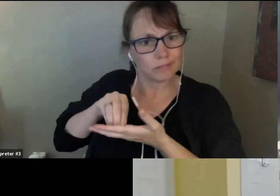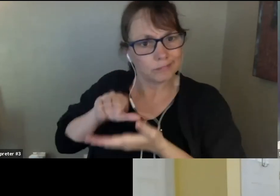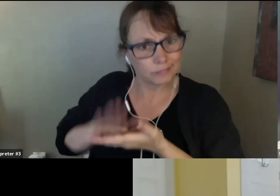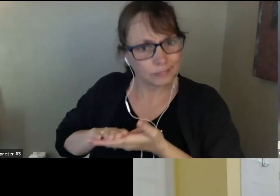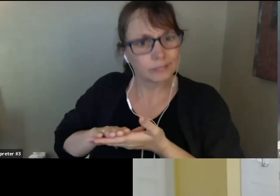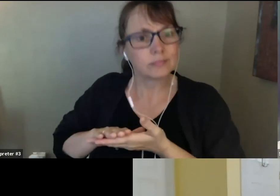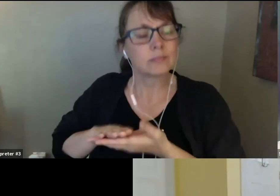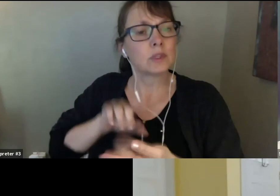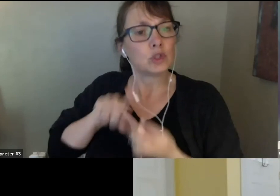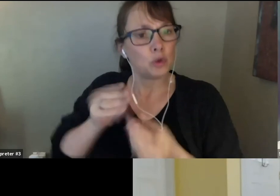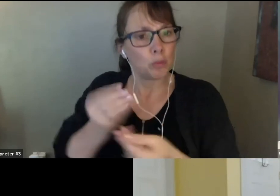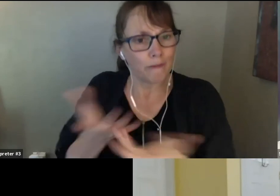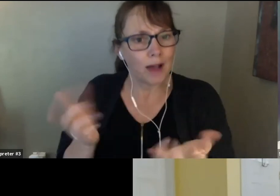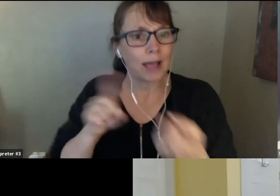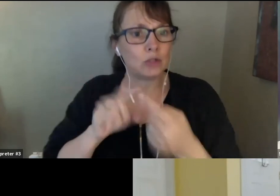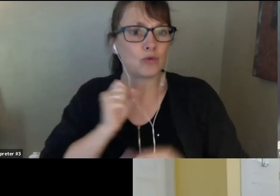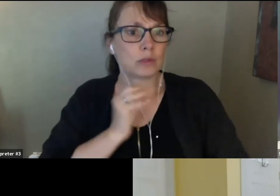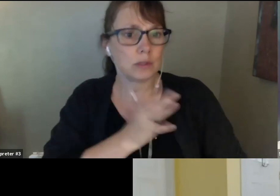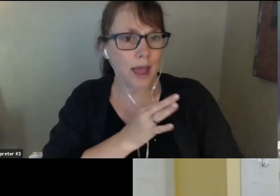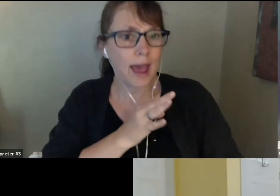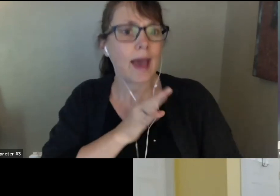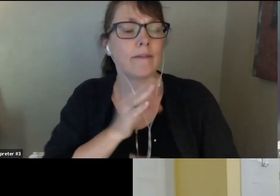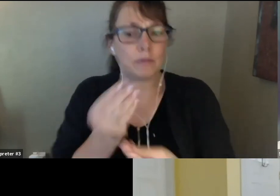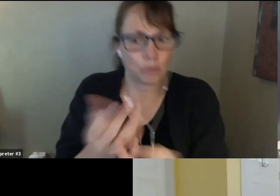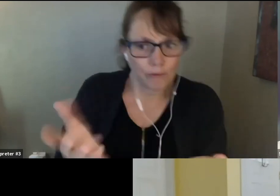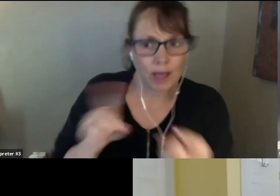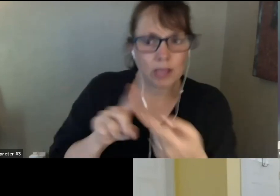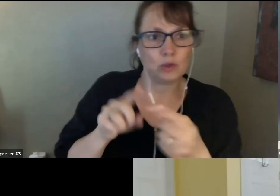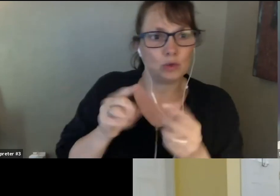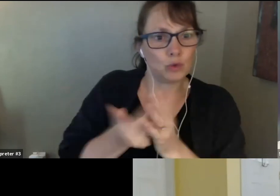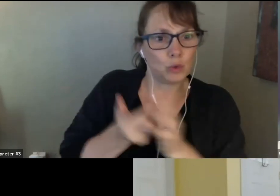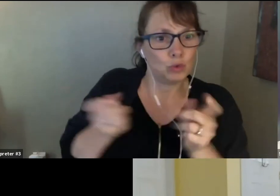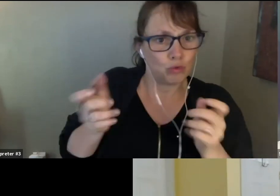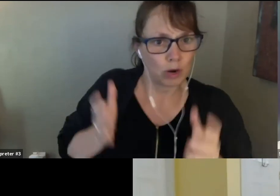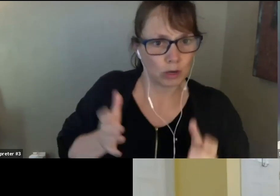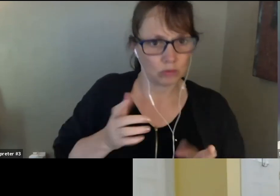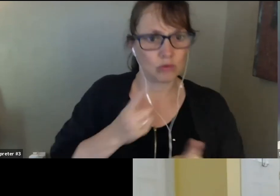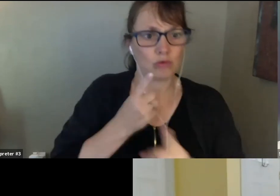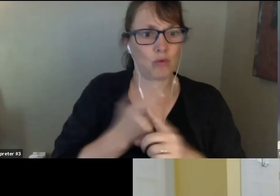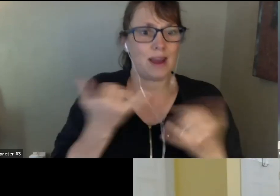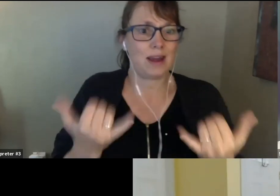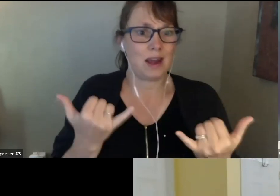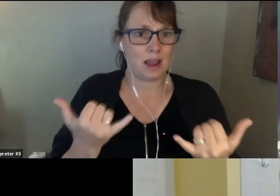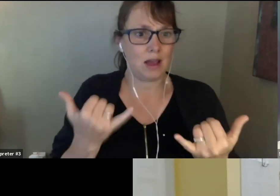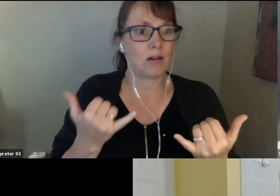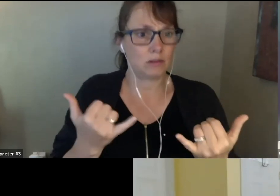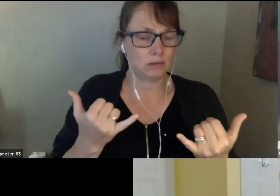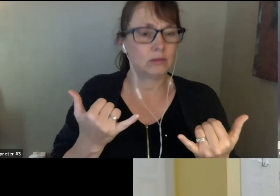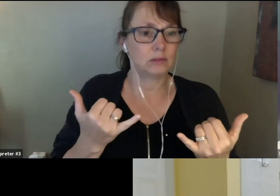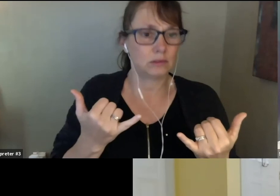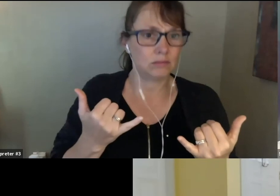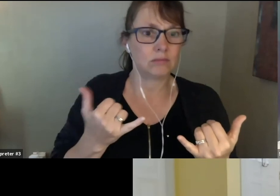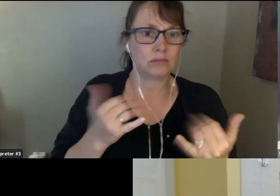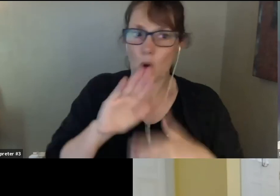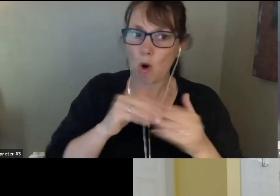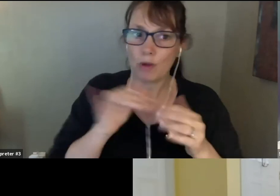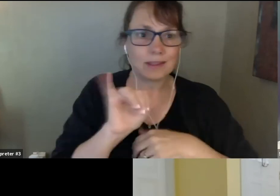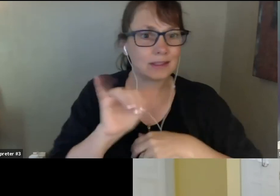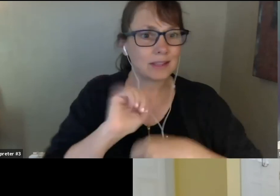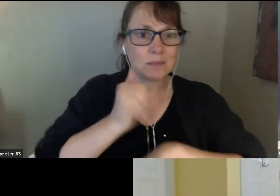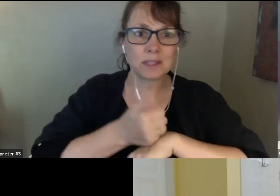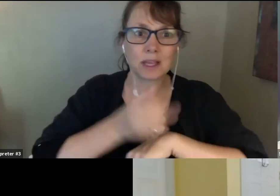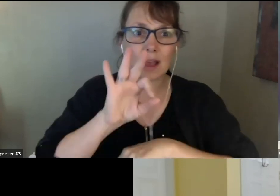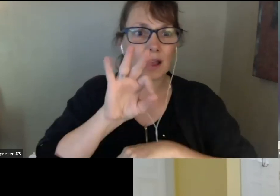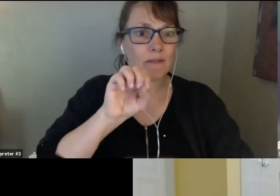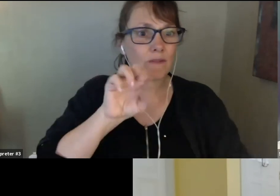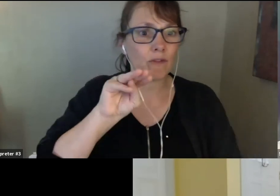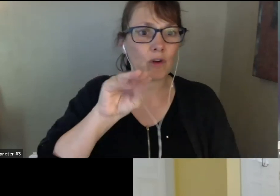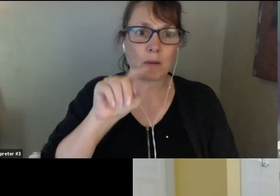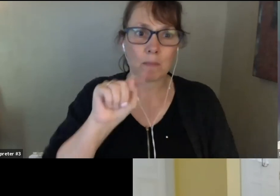new director. Right now, it’s all in the same template as we have for the public document,